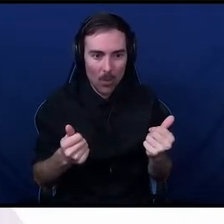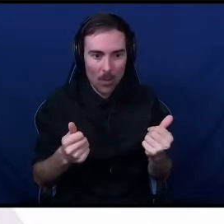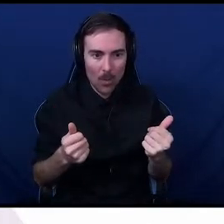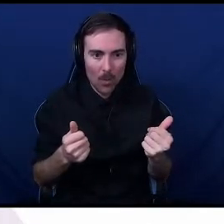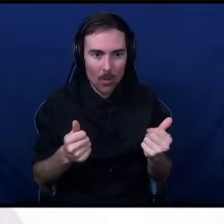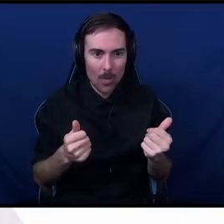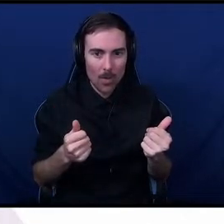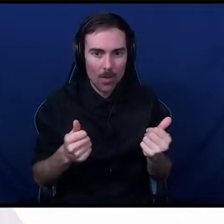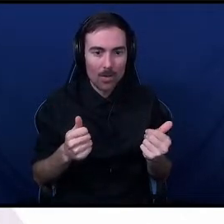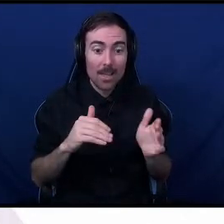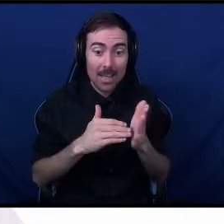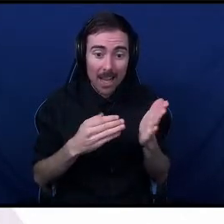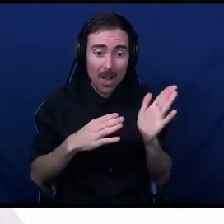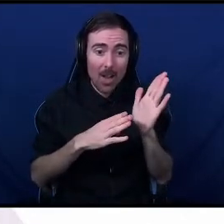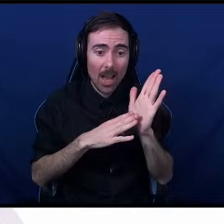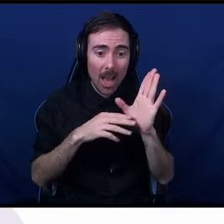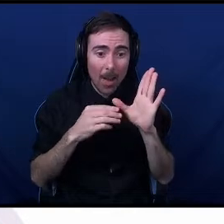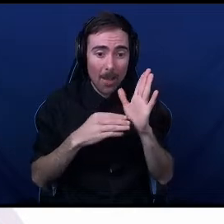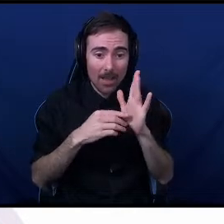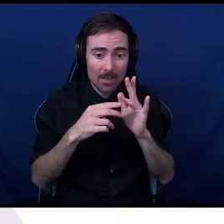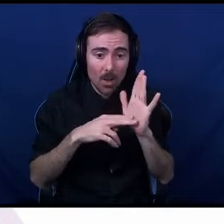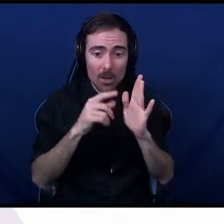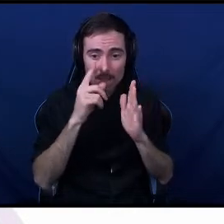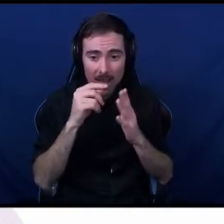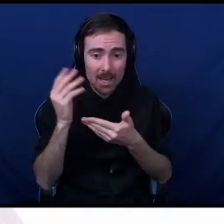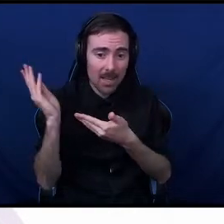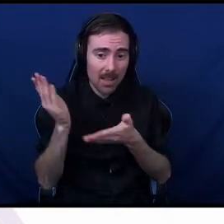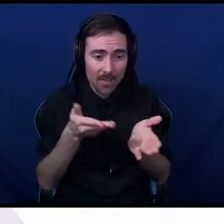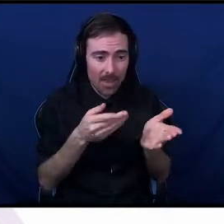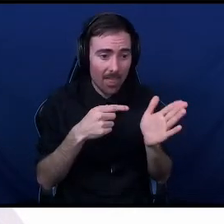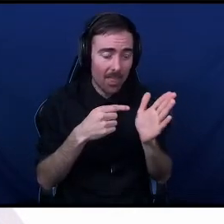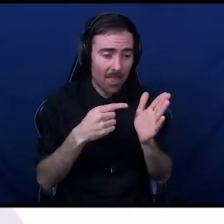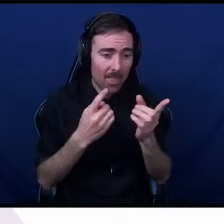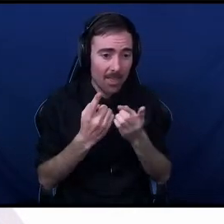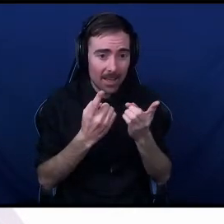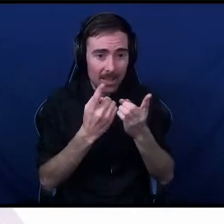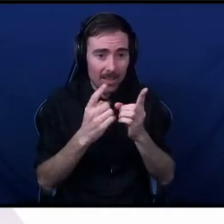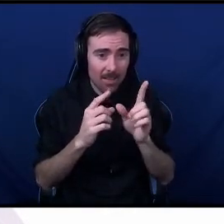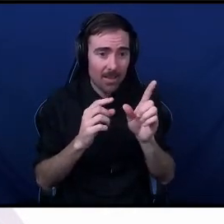stuff. Now, they're probably going to pay higher taxes in this specific area, because their robots operate there more